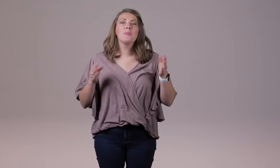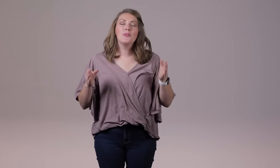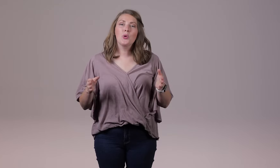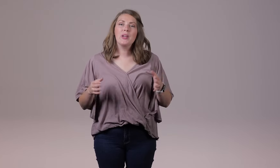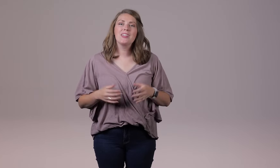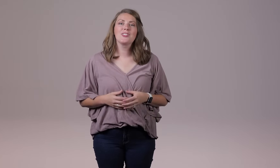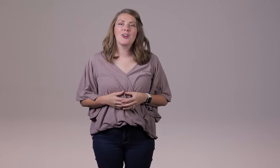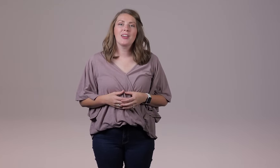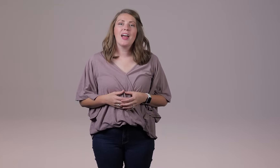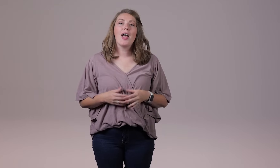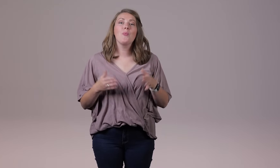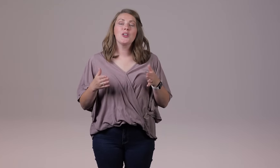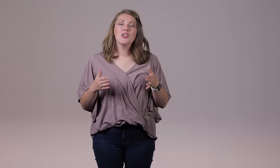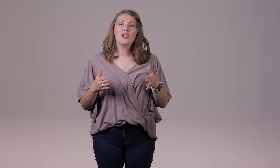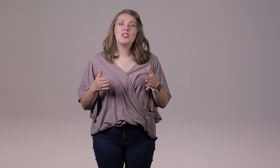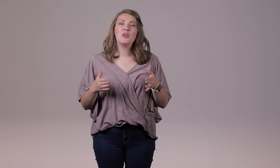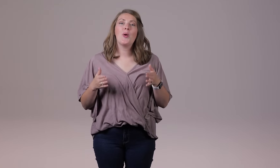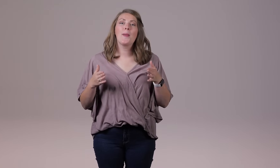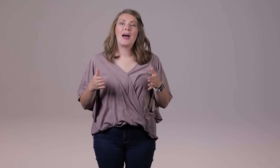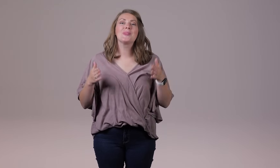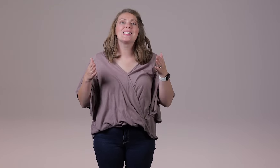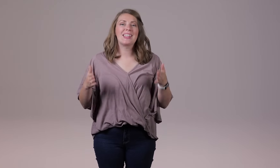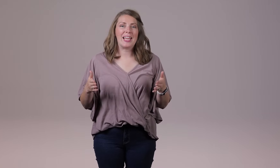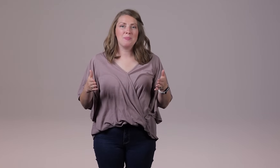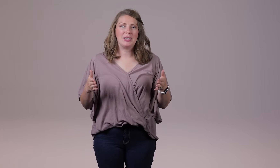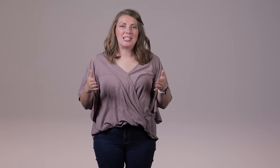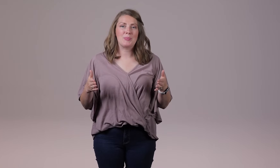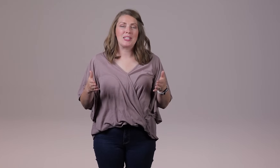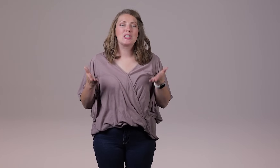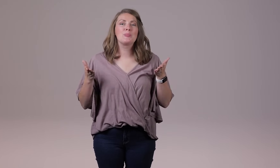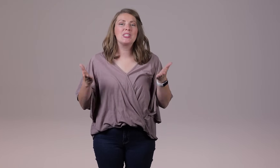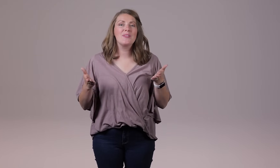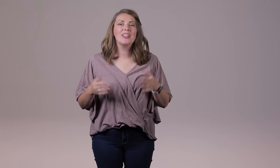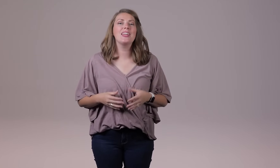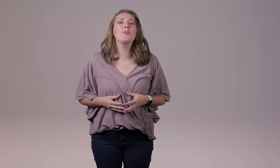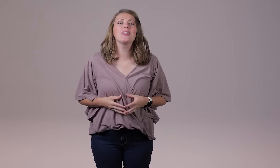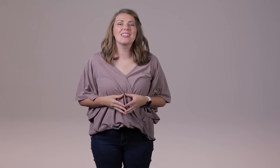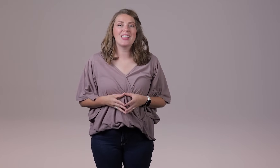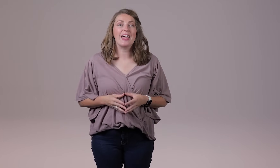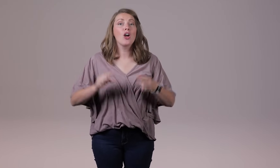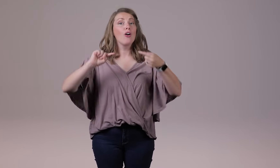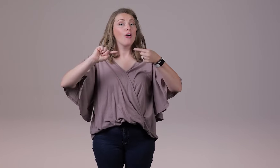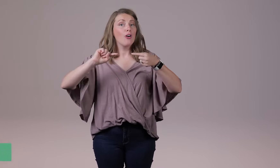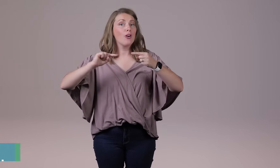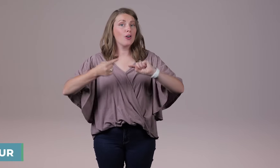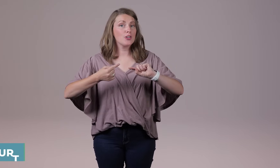Before we get started I want to talk to you about sign placement specifically with the sign hurt.